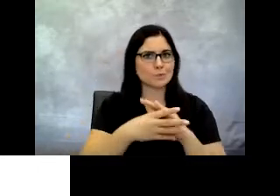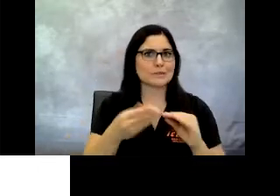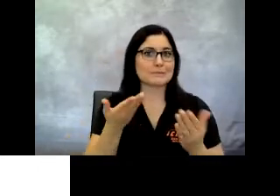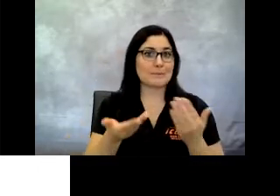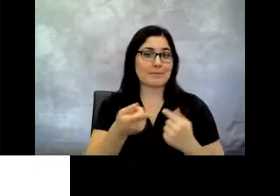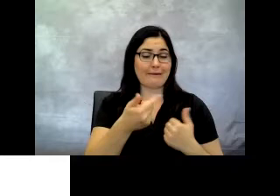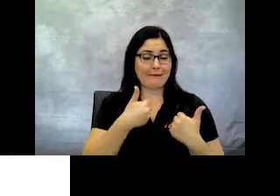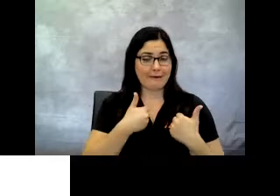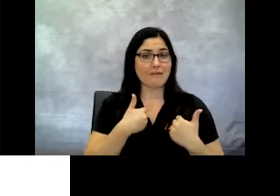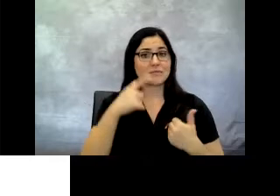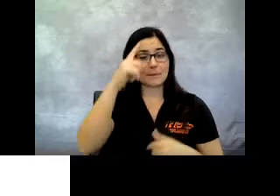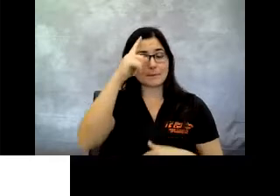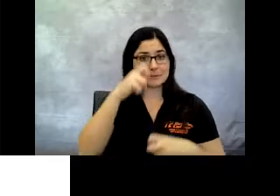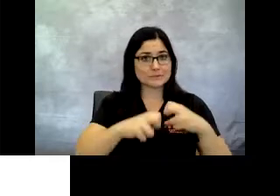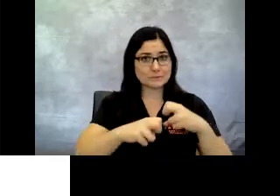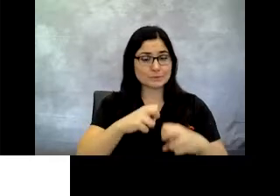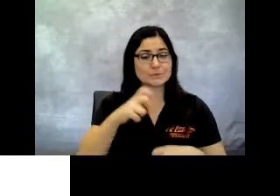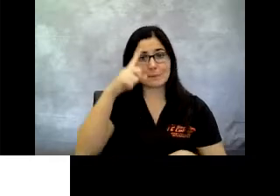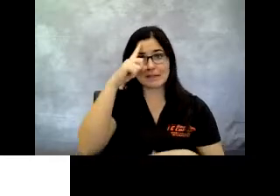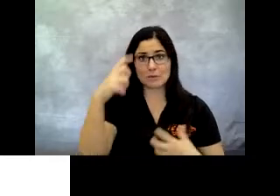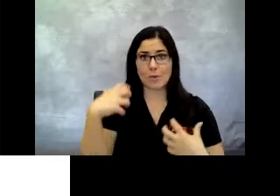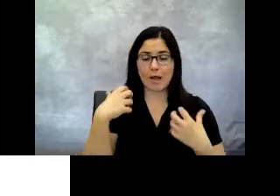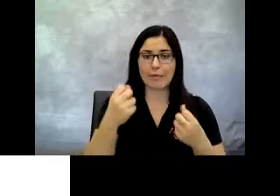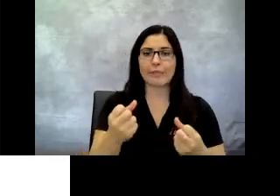you know, share the facts about mental health and the illnesses.